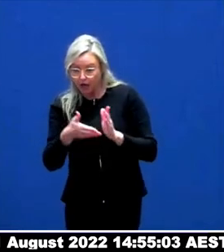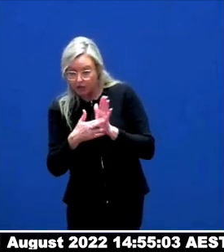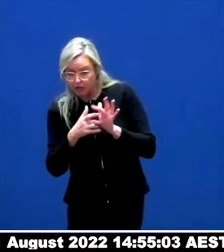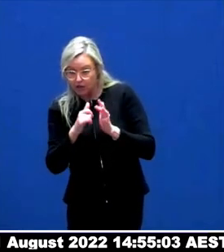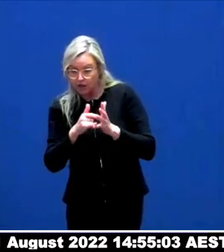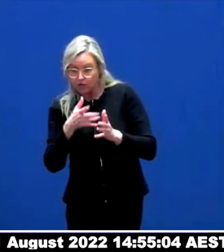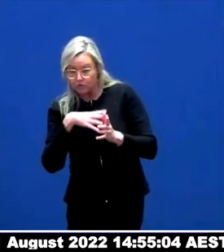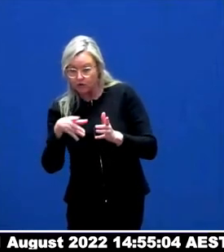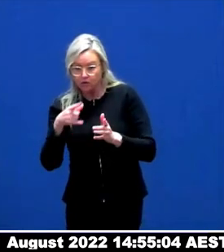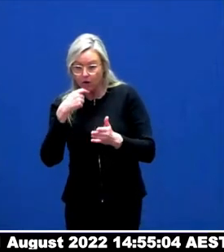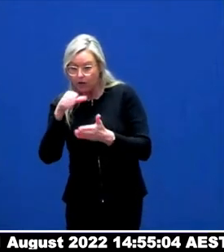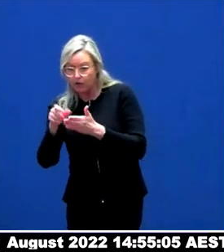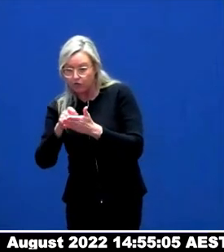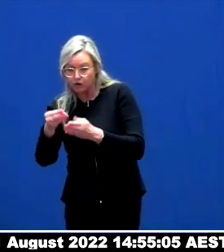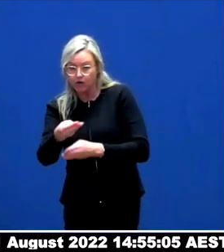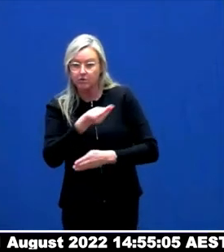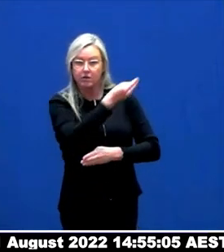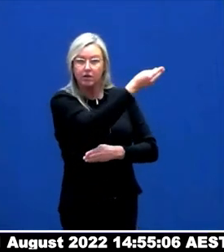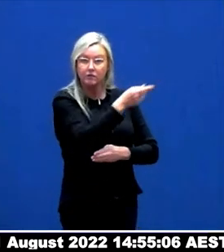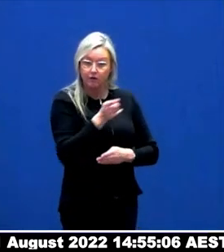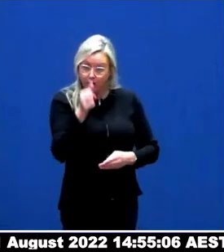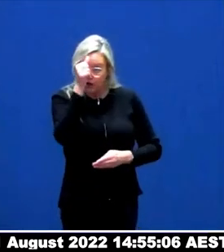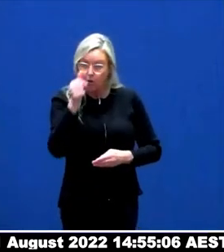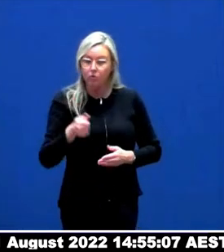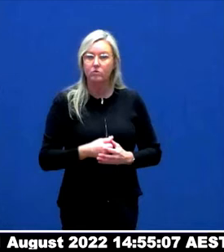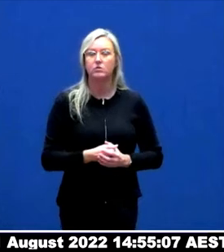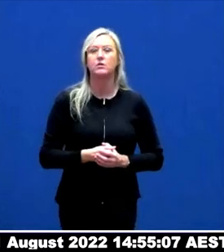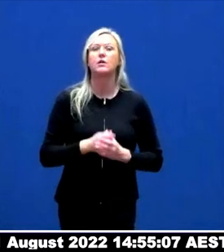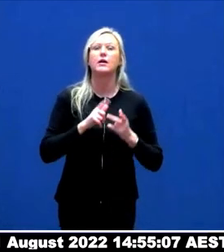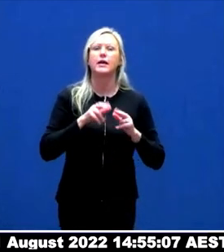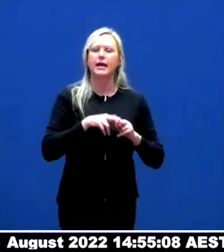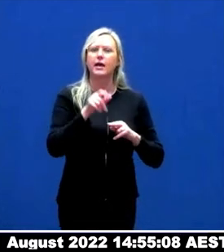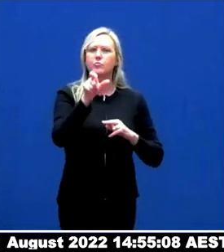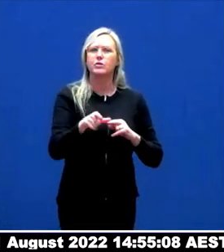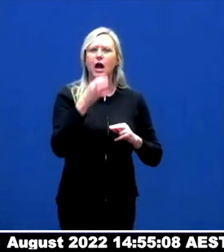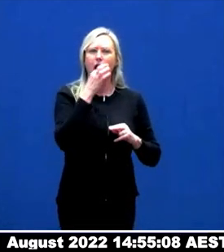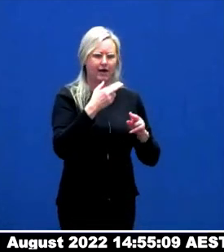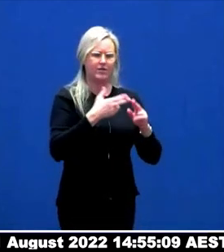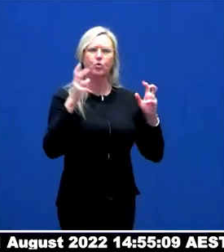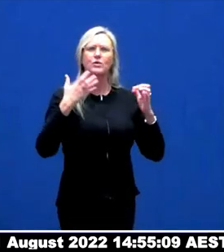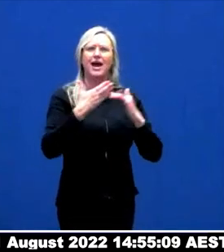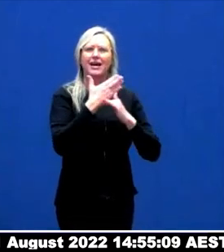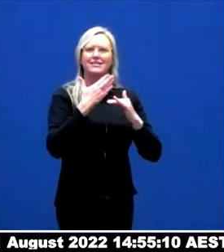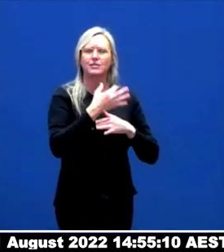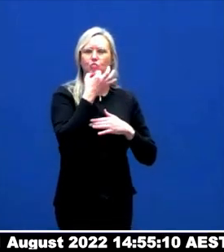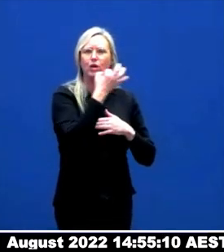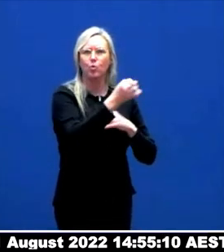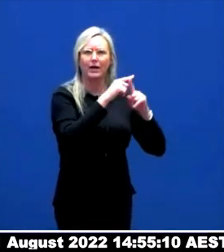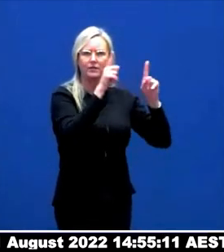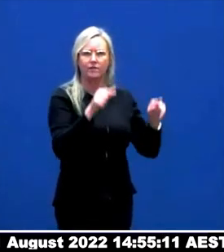So when a participant submits an access request form, there is a evidence of disability form attached to that.